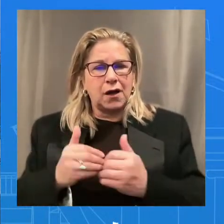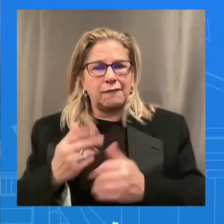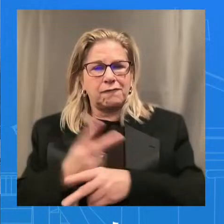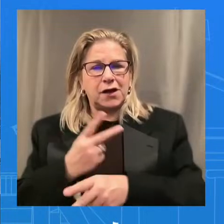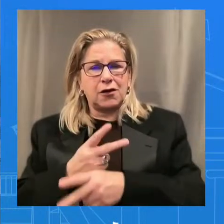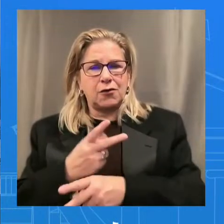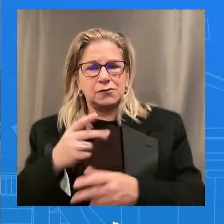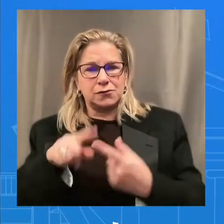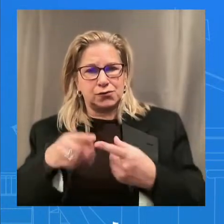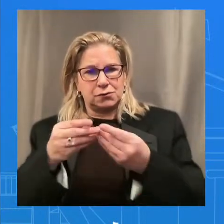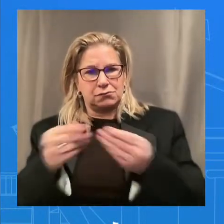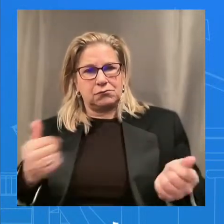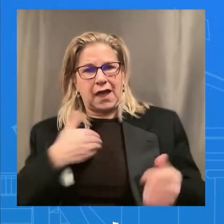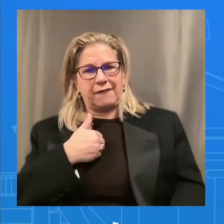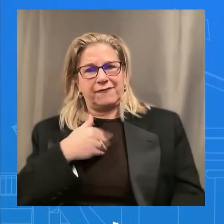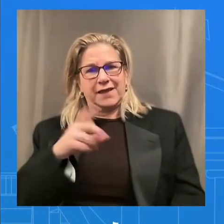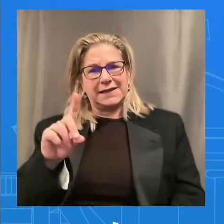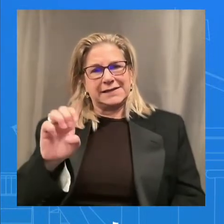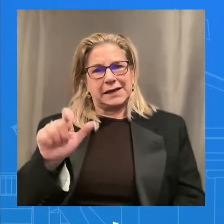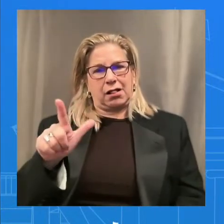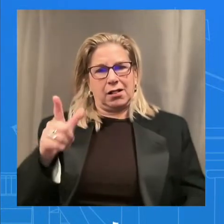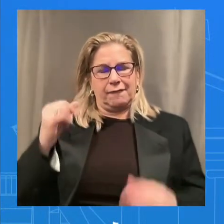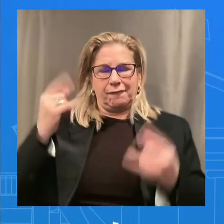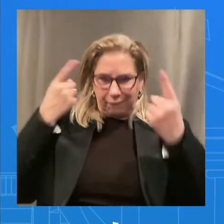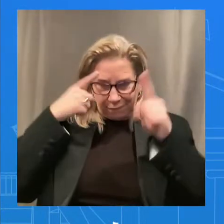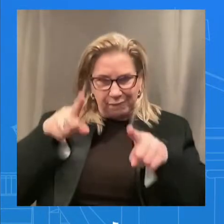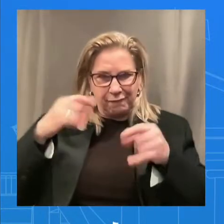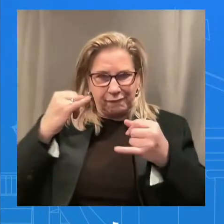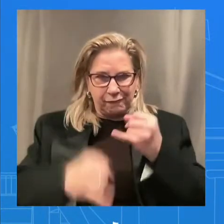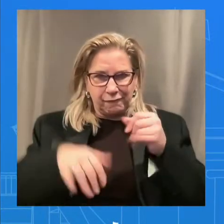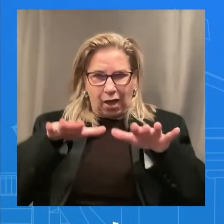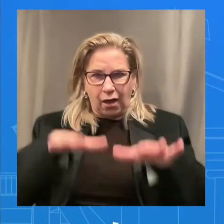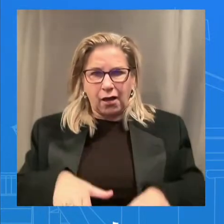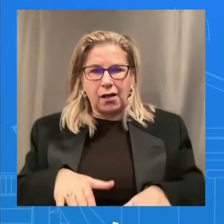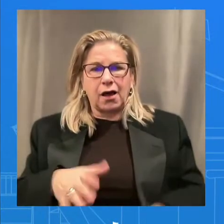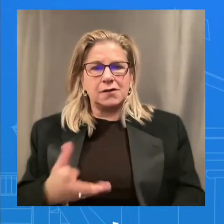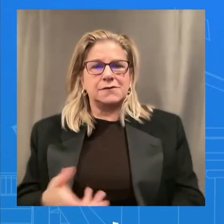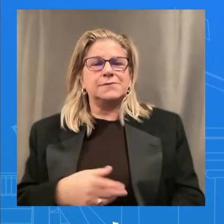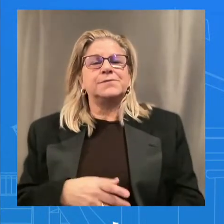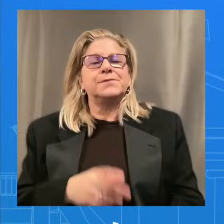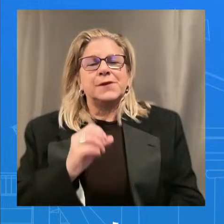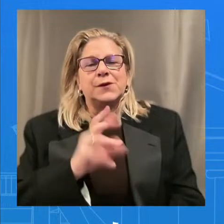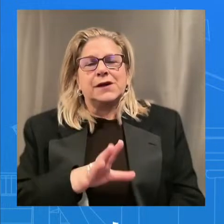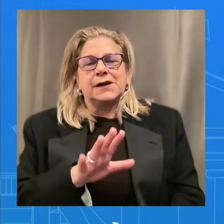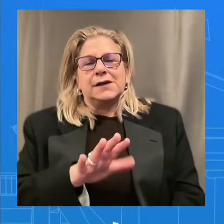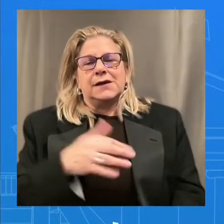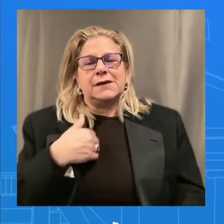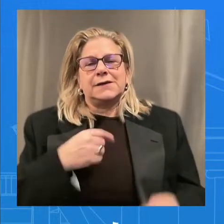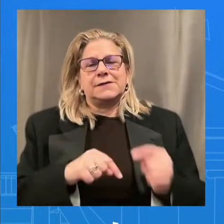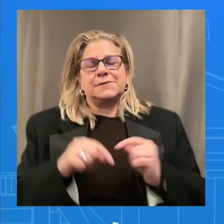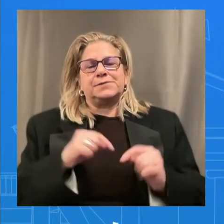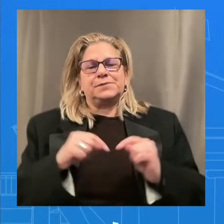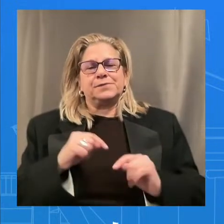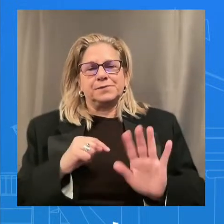Mr. Sullivan: Well, to answer that question, let me just take a step back. President Biden laid out a framework for a cease fire and hostage deal last June.